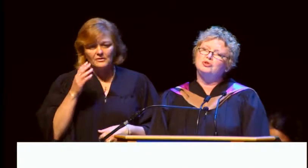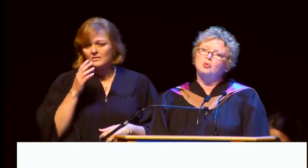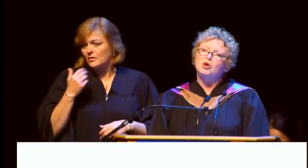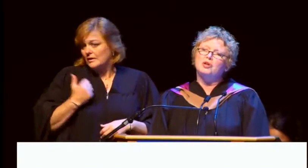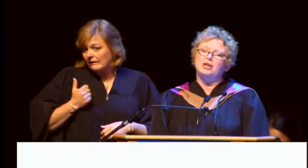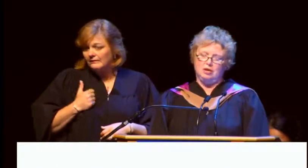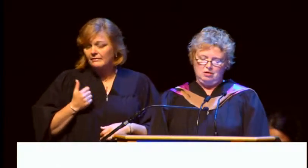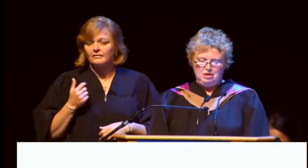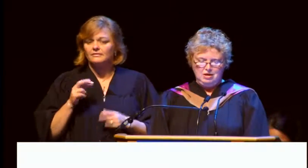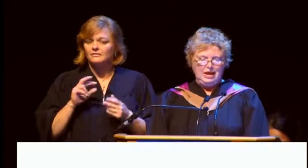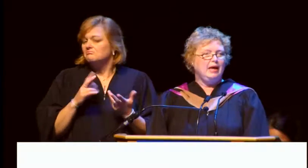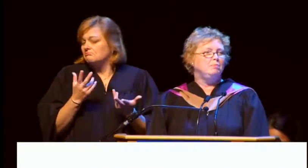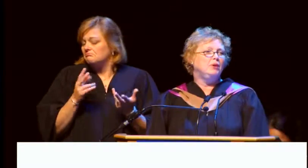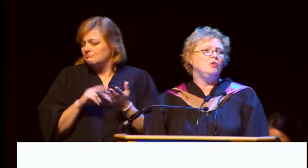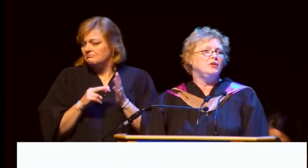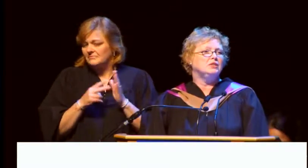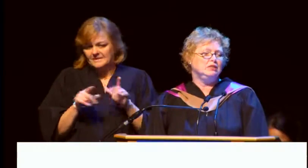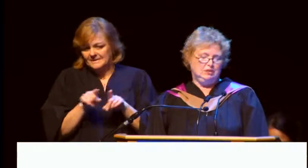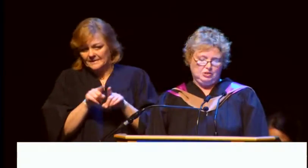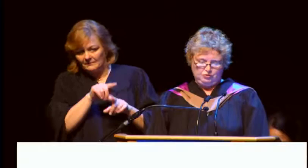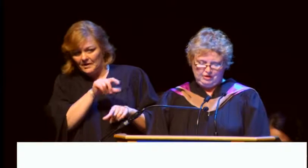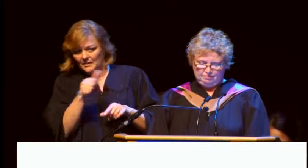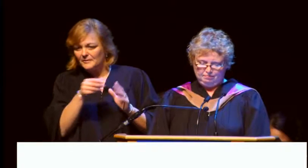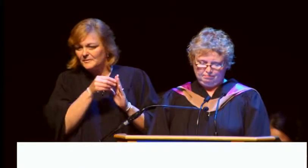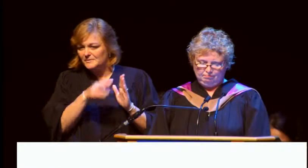TO WORK HERE AND BUILD THIS INDUSTRY.